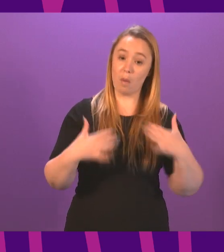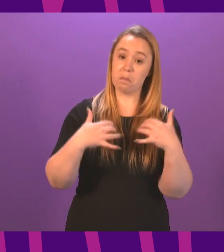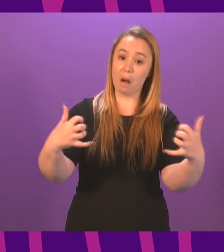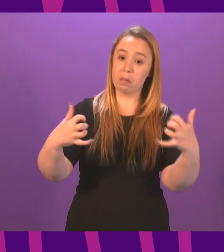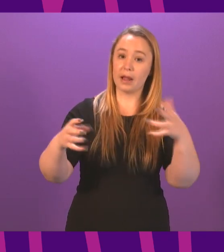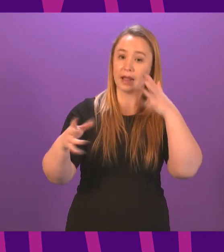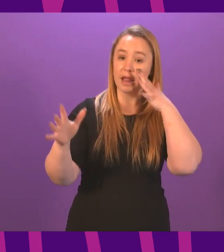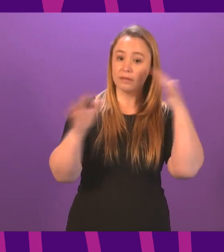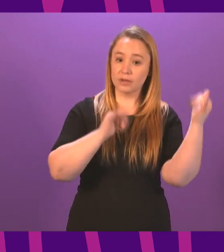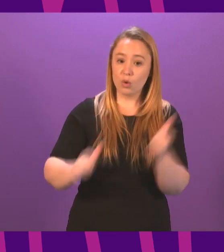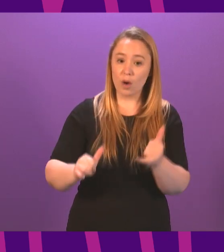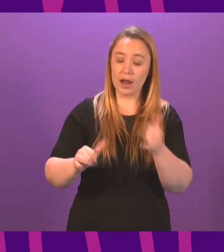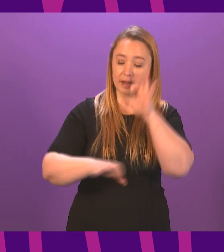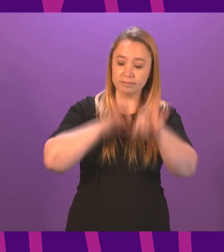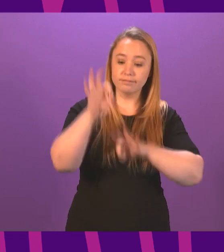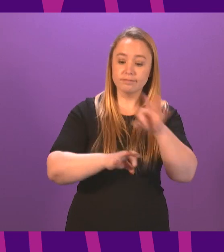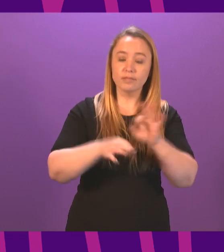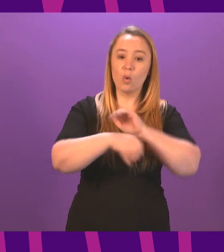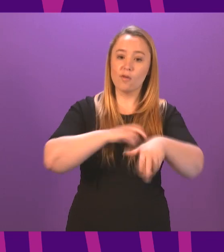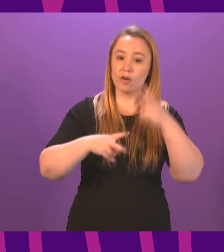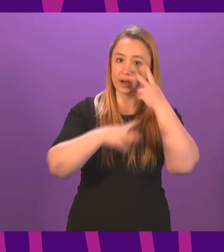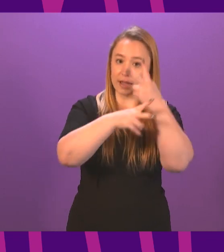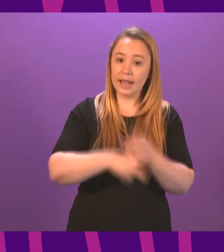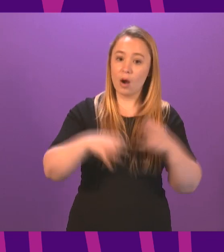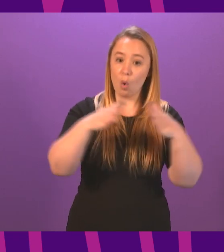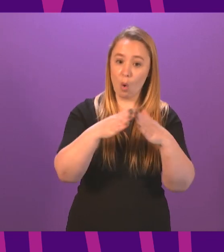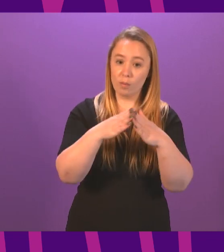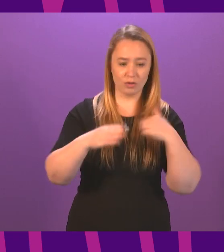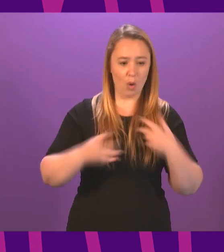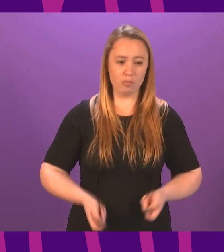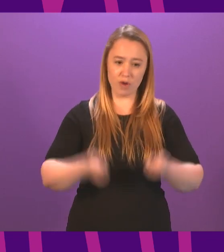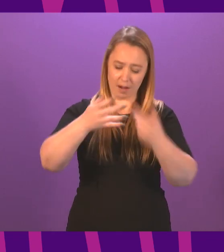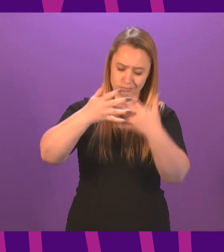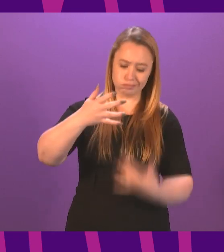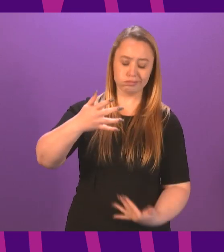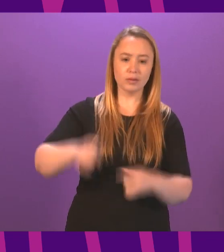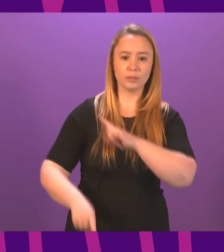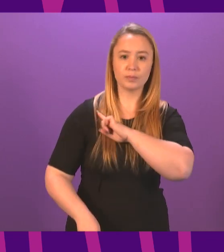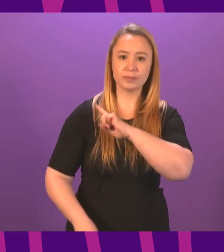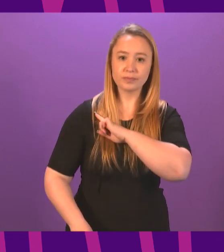I raise those issues because, as I have repeatedly said, it is in all our interests for the Government